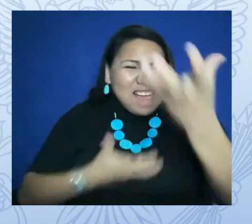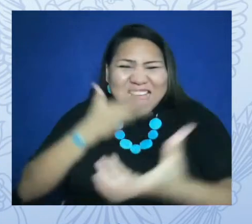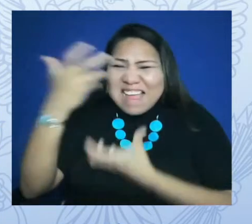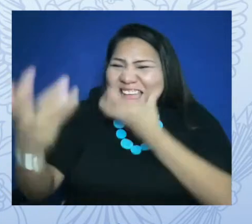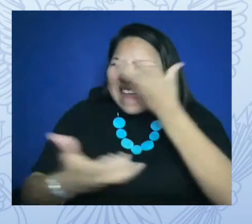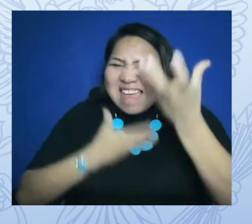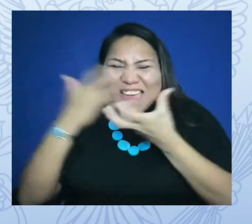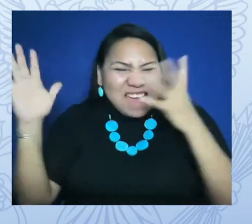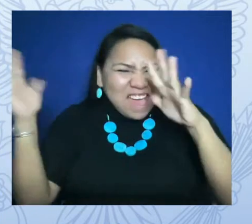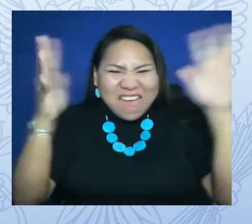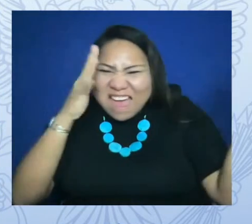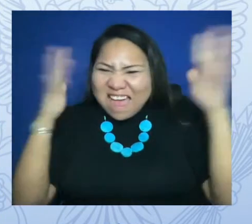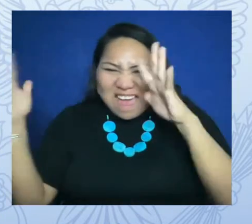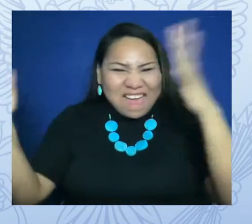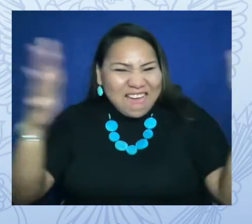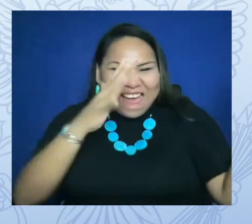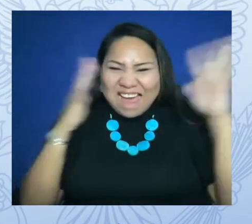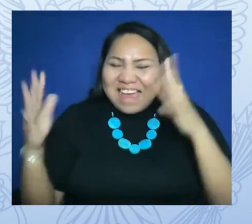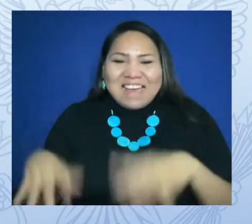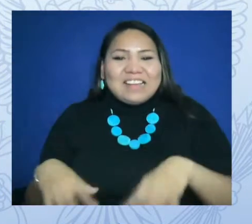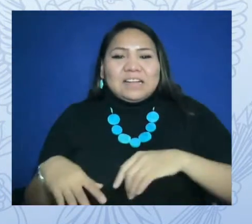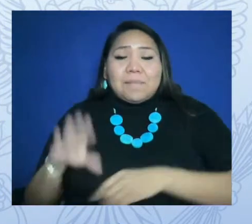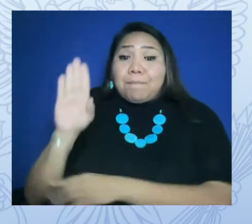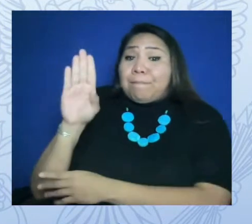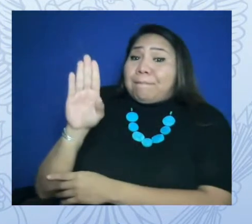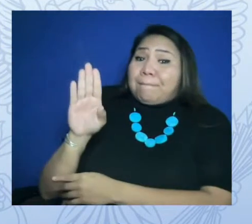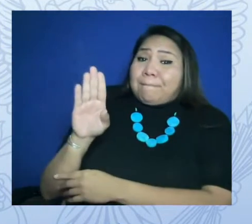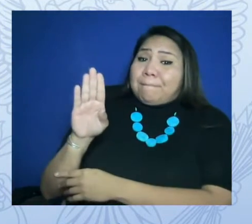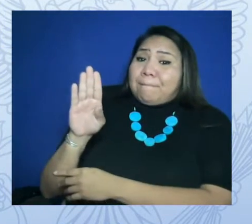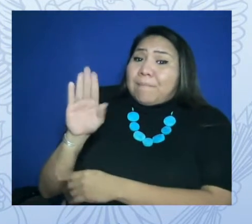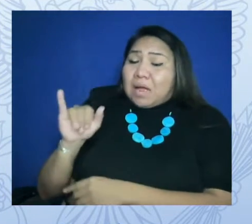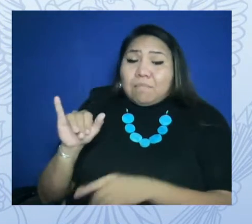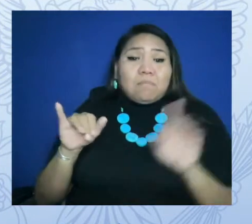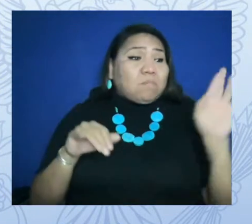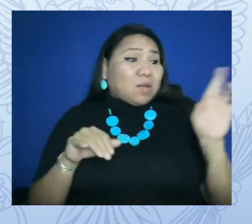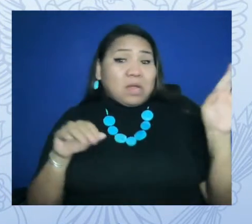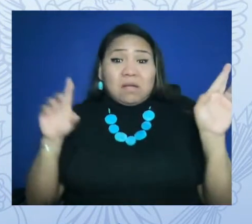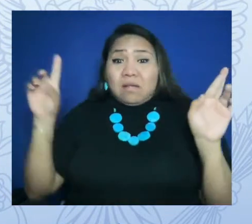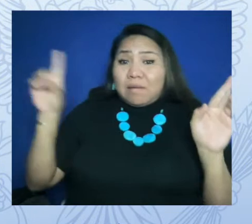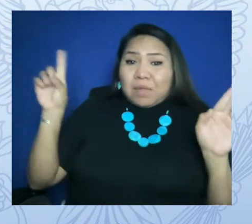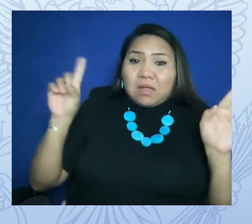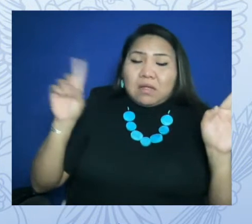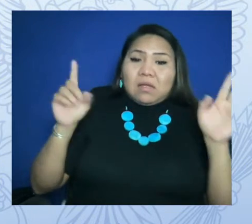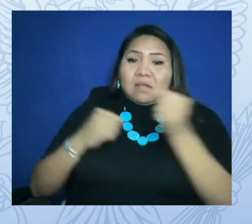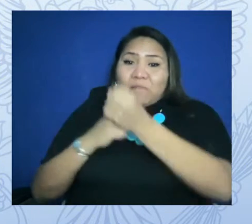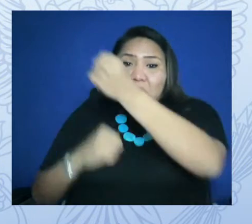to the bipartisan infrastructure law, which is bringing historic funding to Indian Country